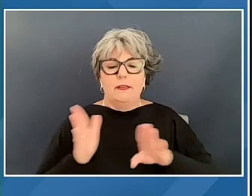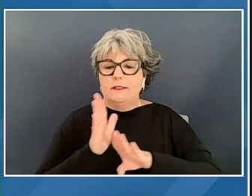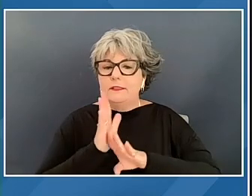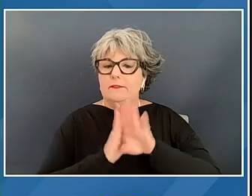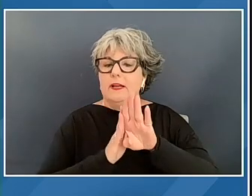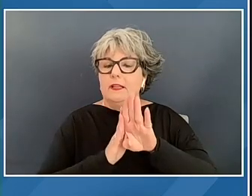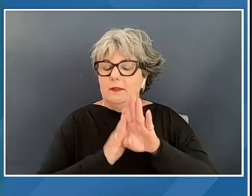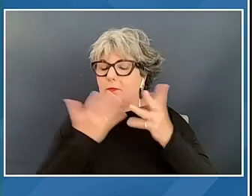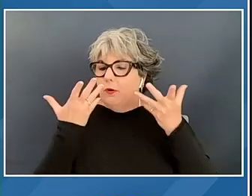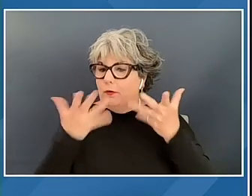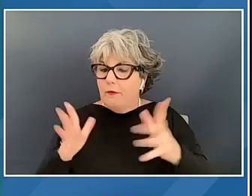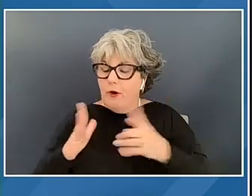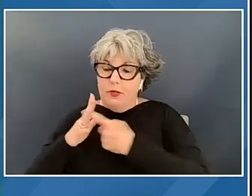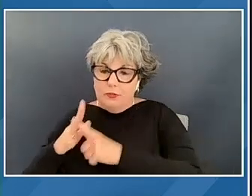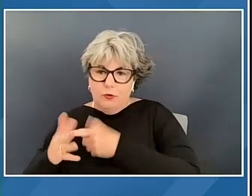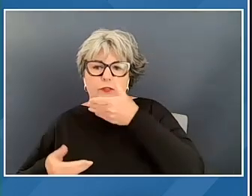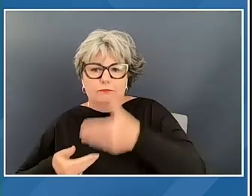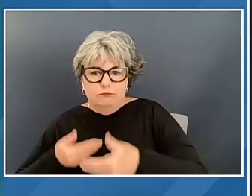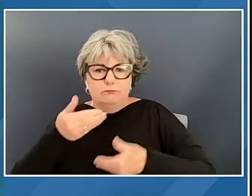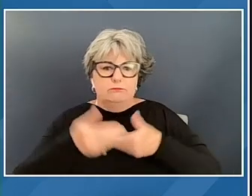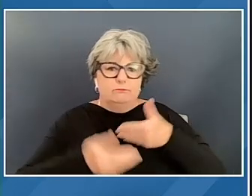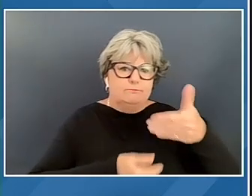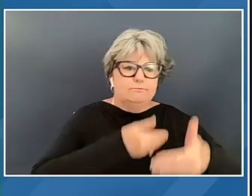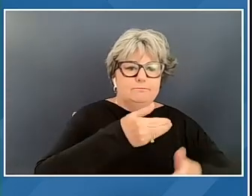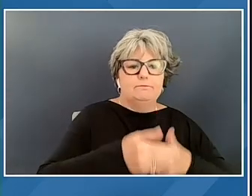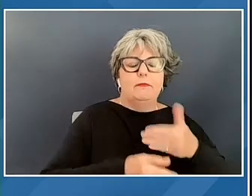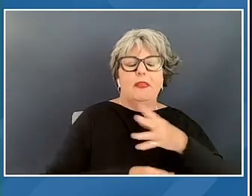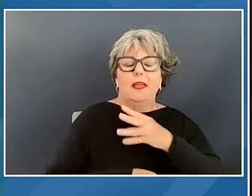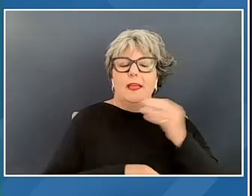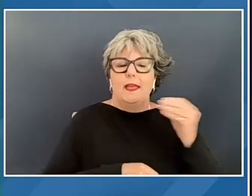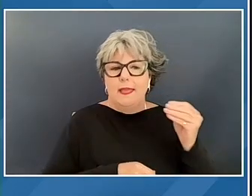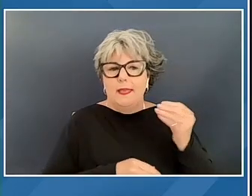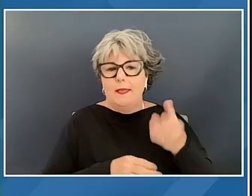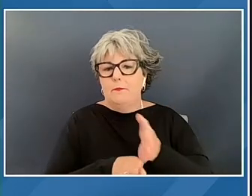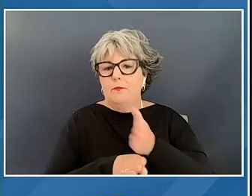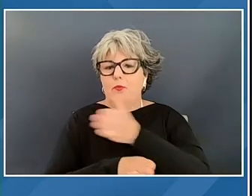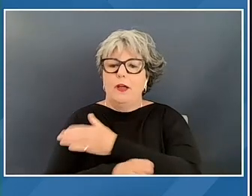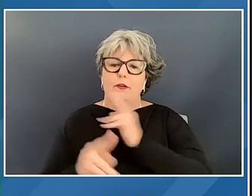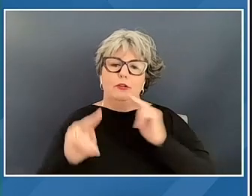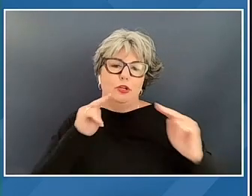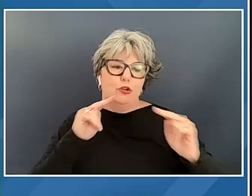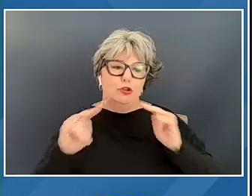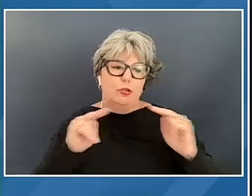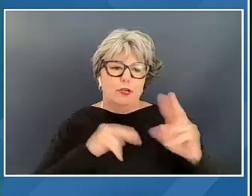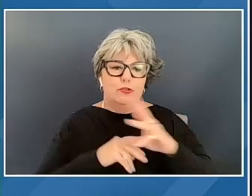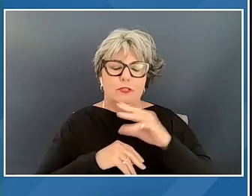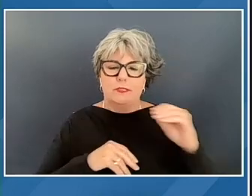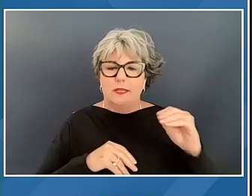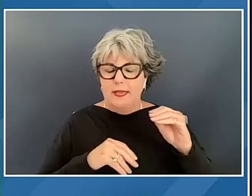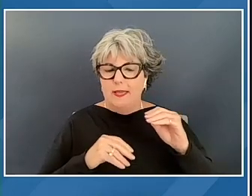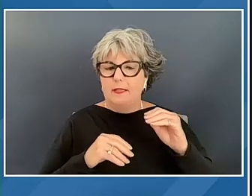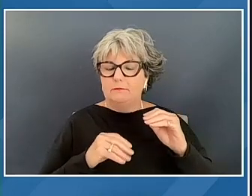started. In prior negotiations and rules that have been effective this year and